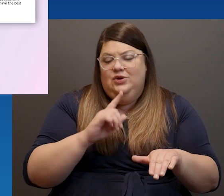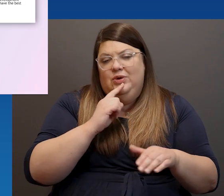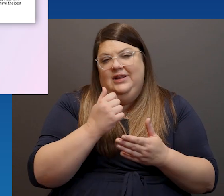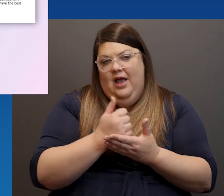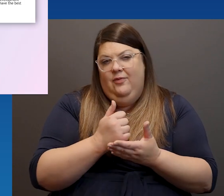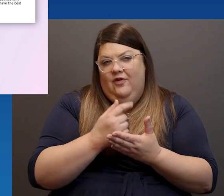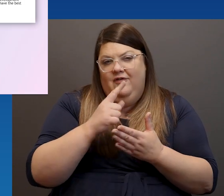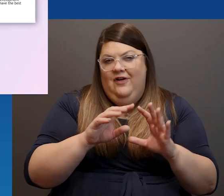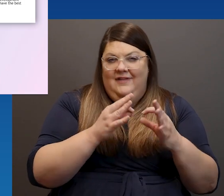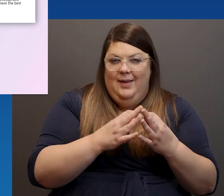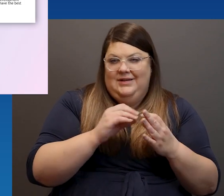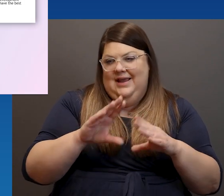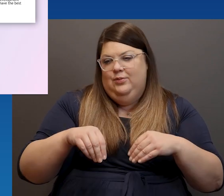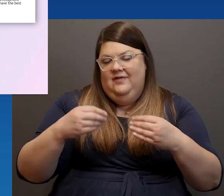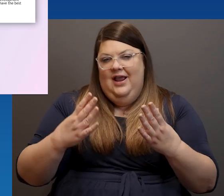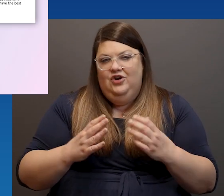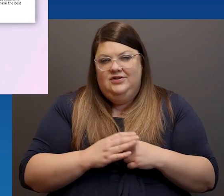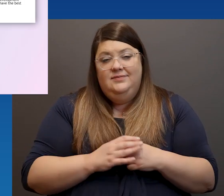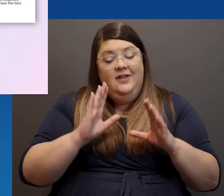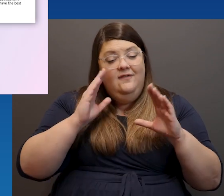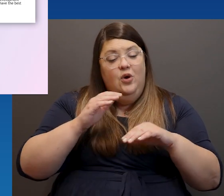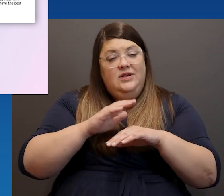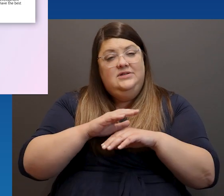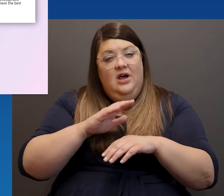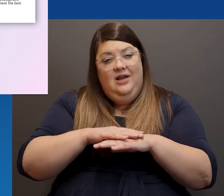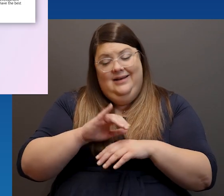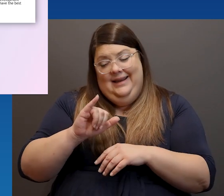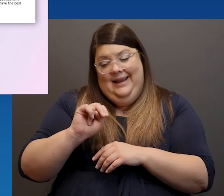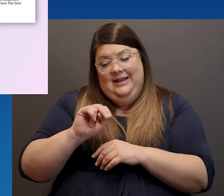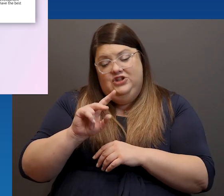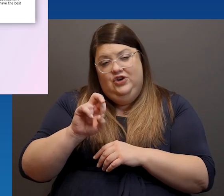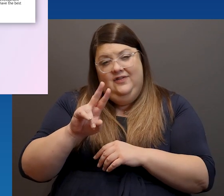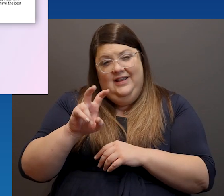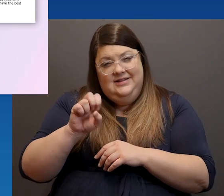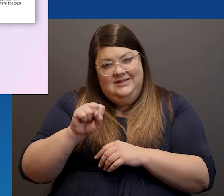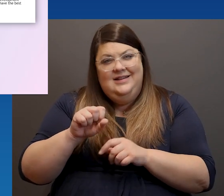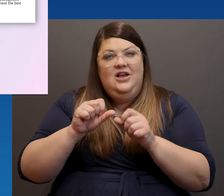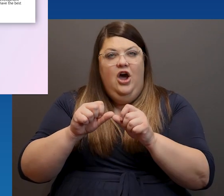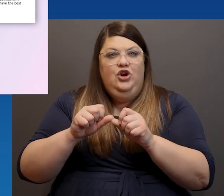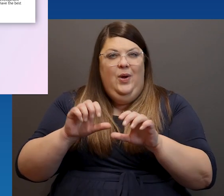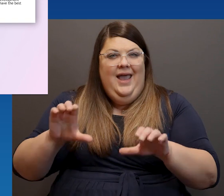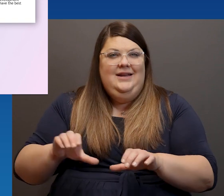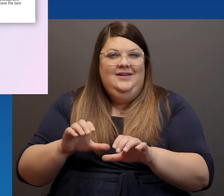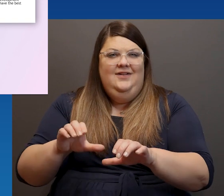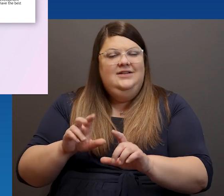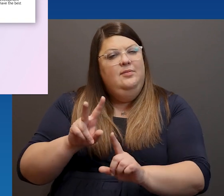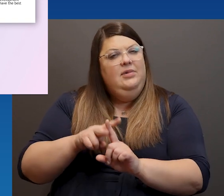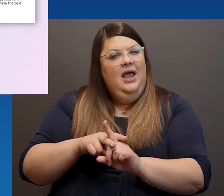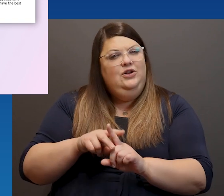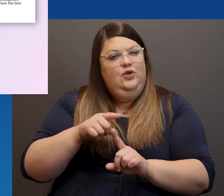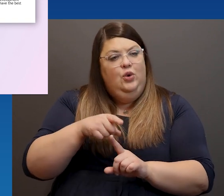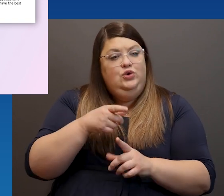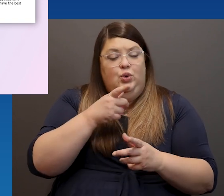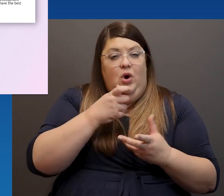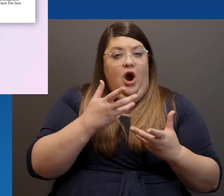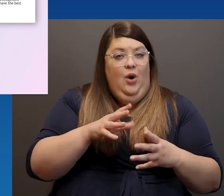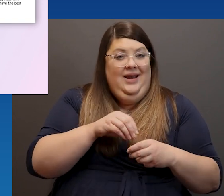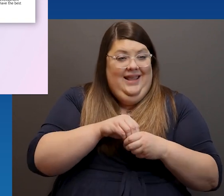The focus of in-service is ongoing learning activities which apply to those already in the early childhood field in order to build the confidence